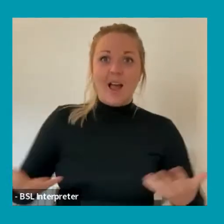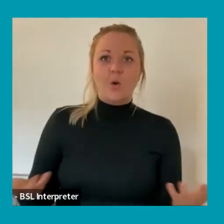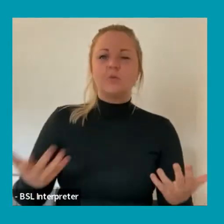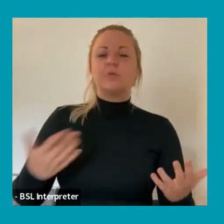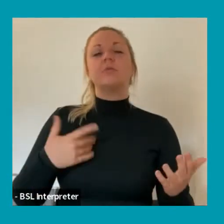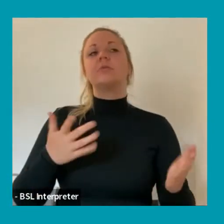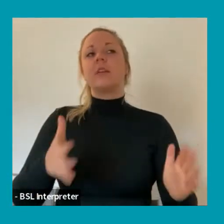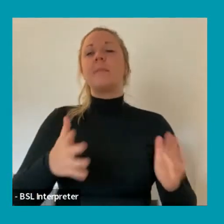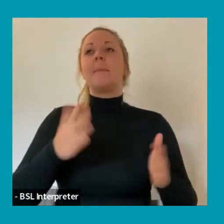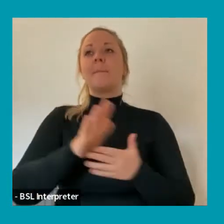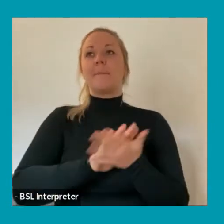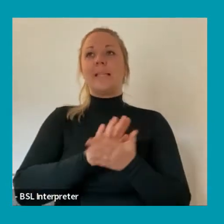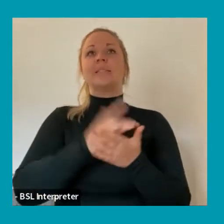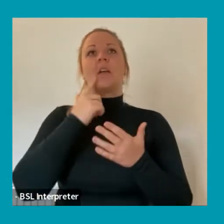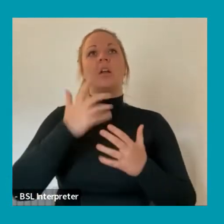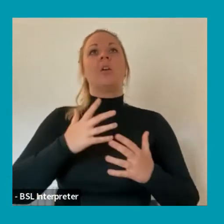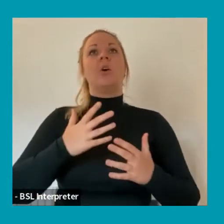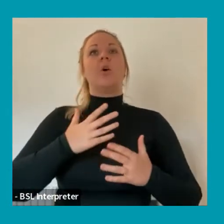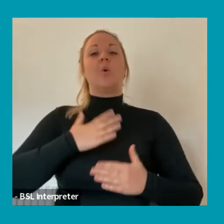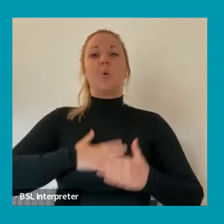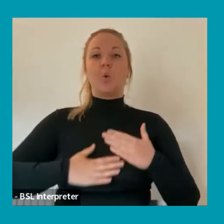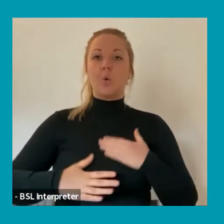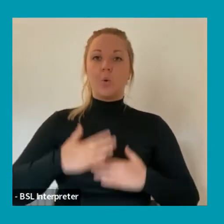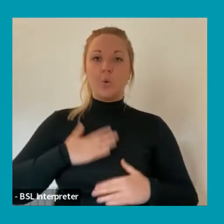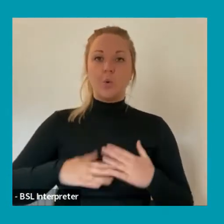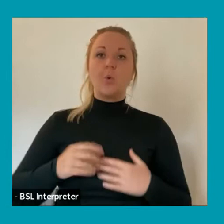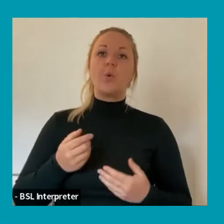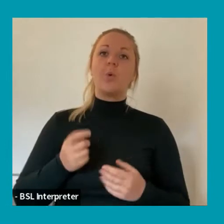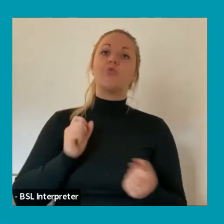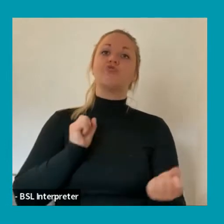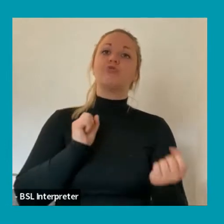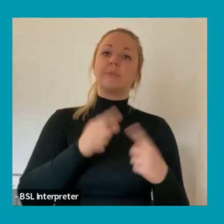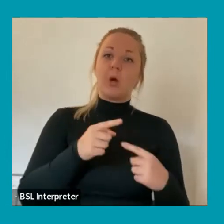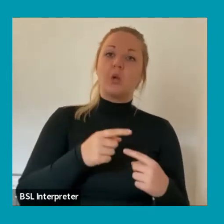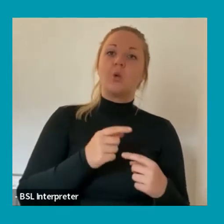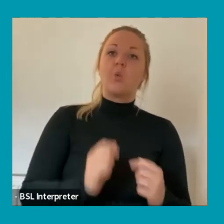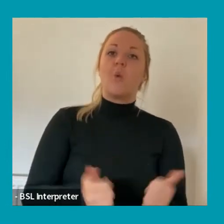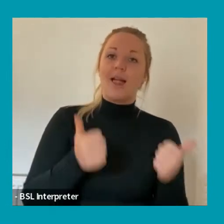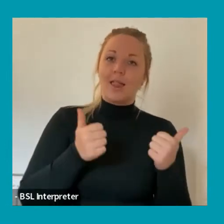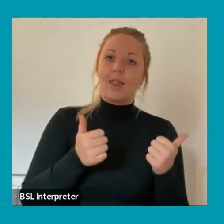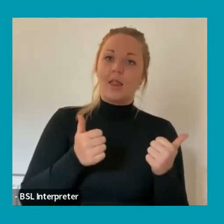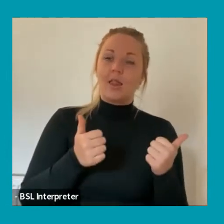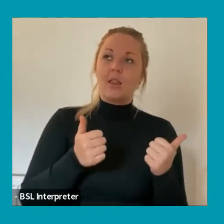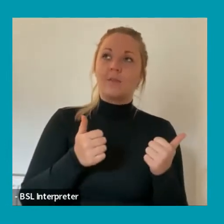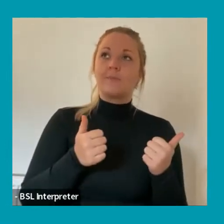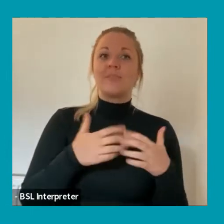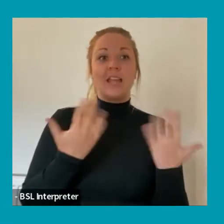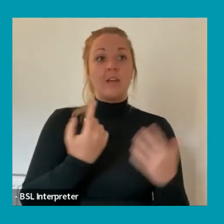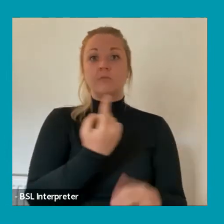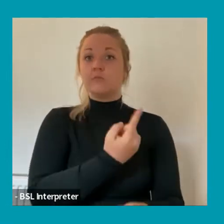" if they don't have it they might feel frustrated or not valued or not empowered to do their work.